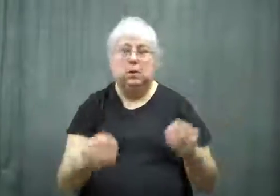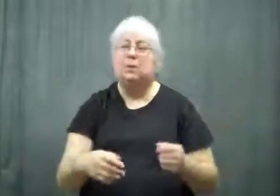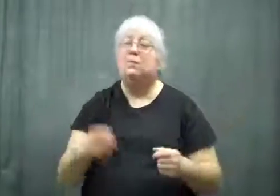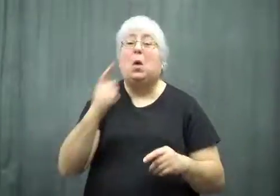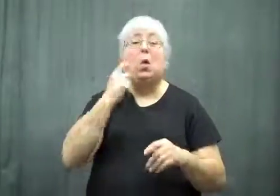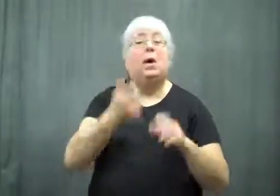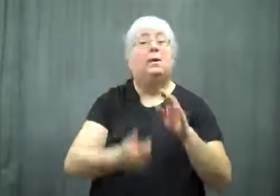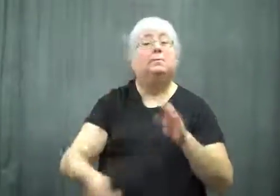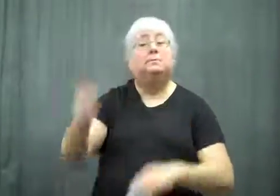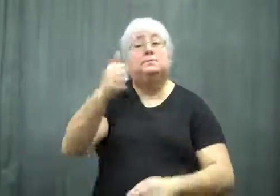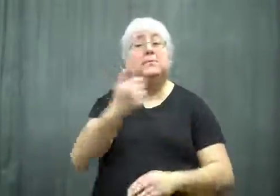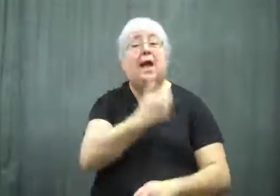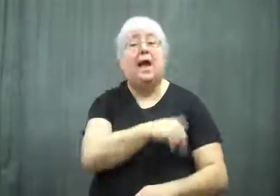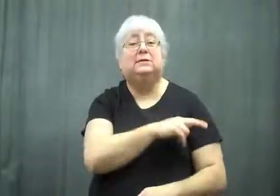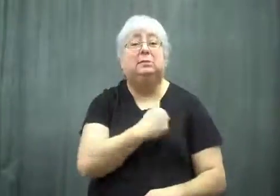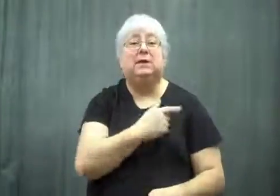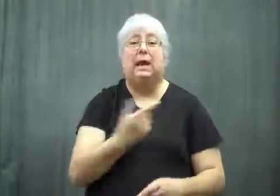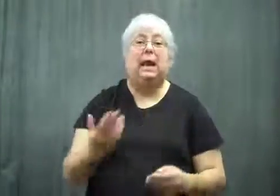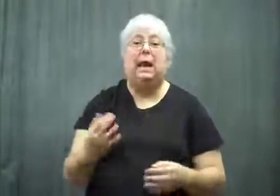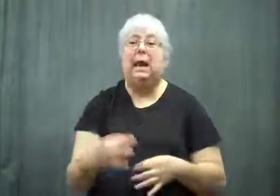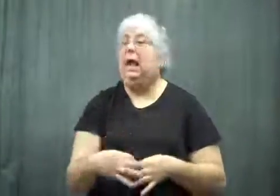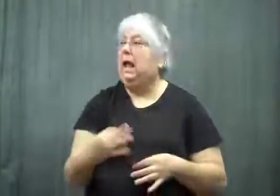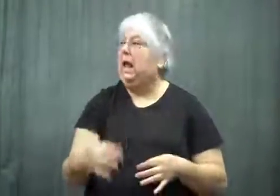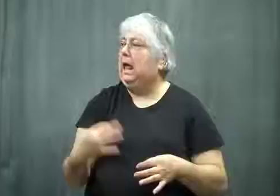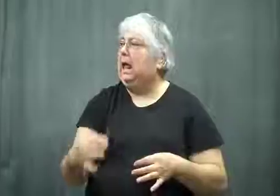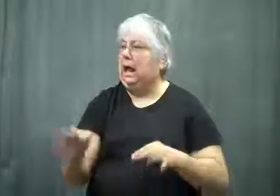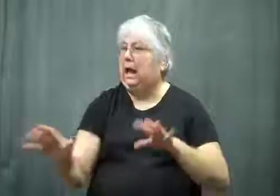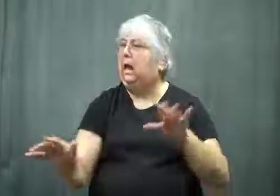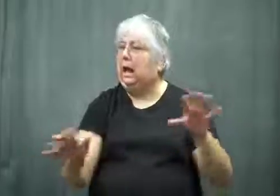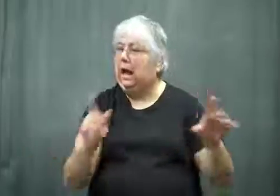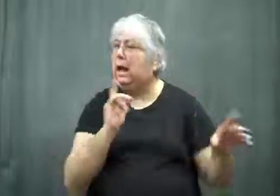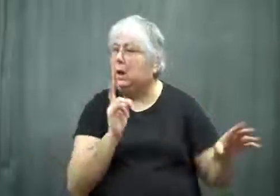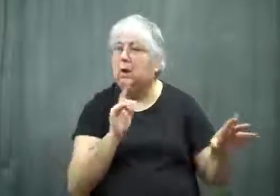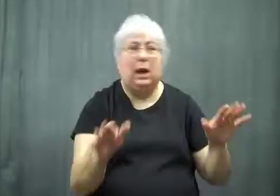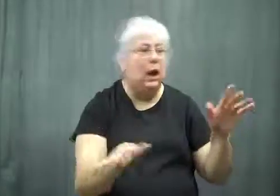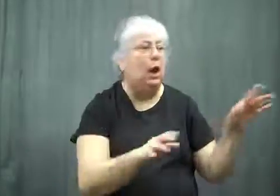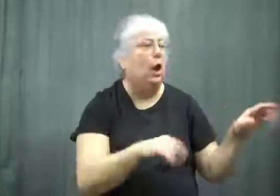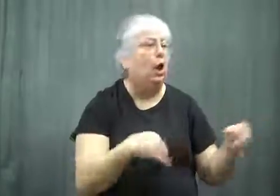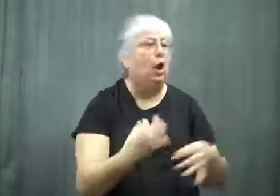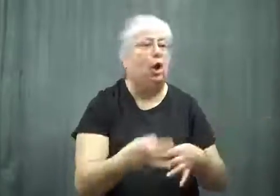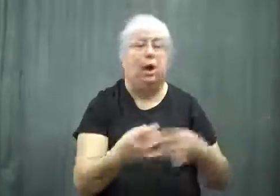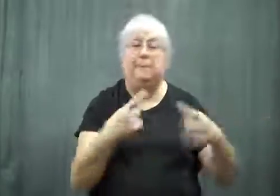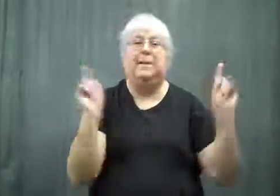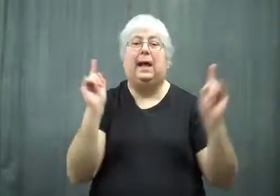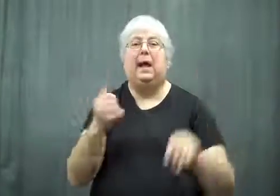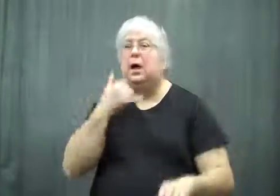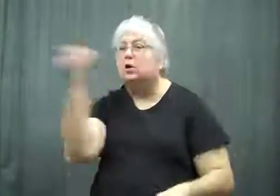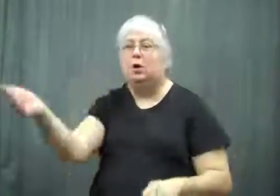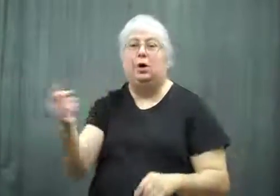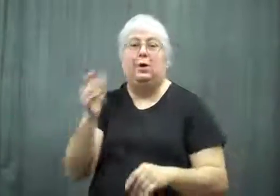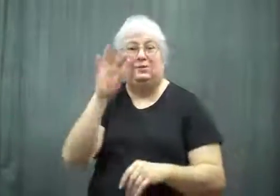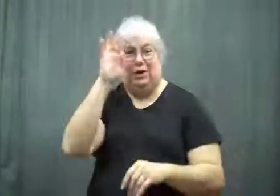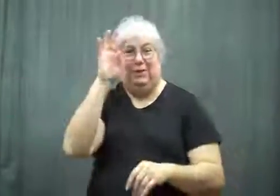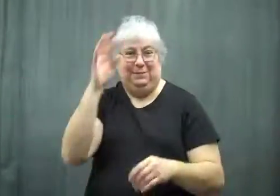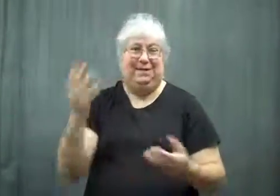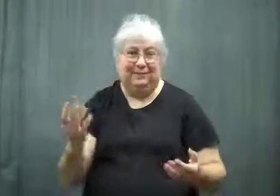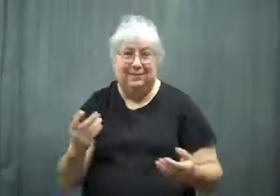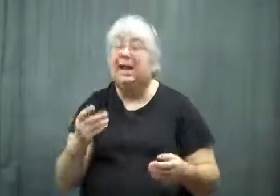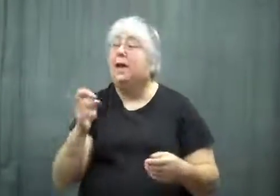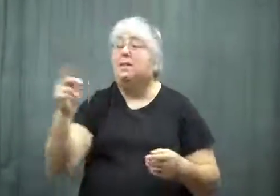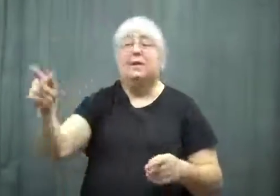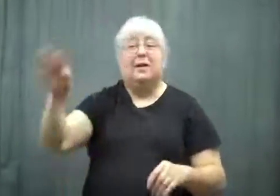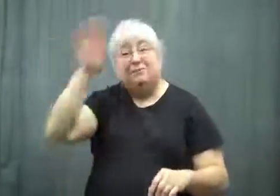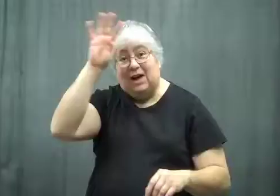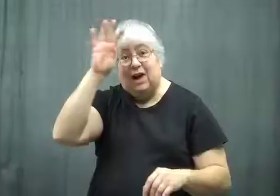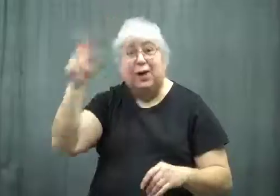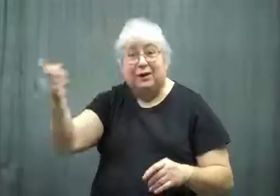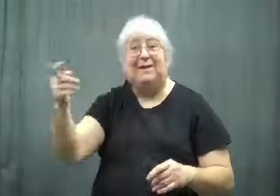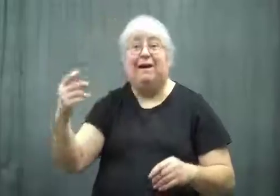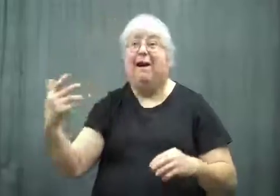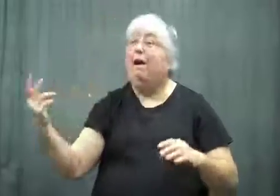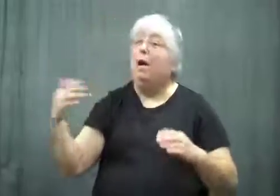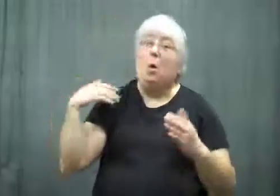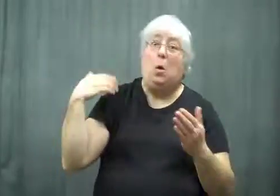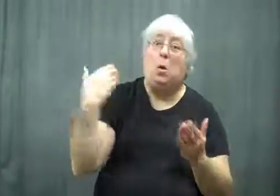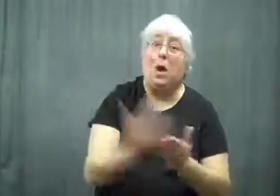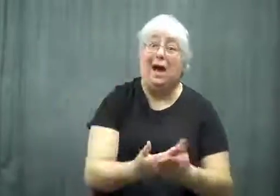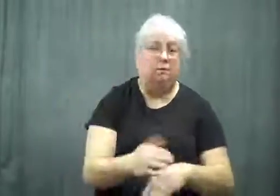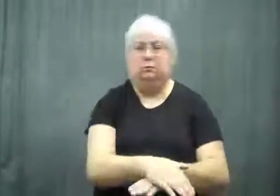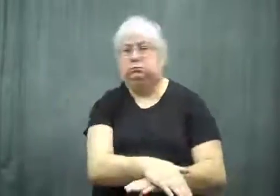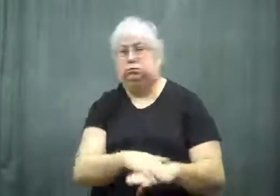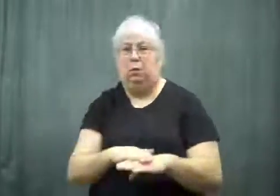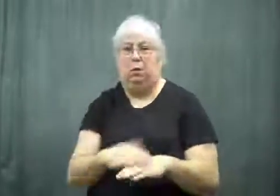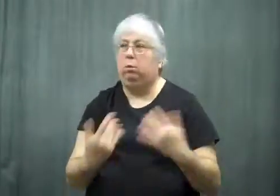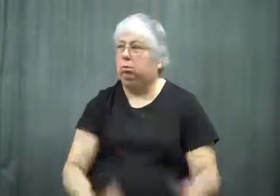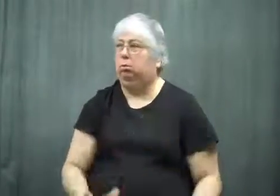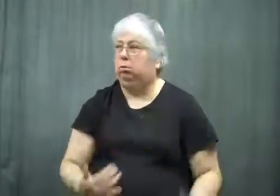Hospital administrators delayed calling the fire department and finally did so.